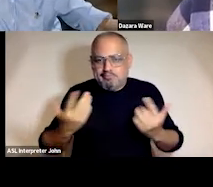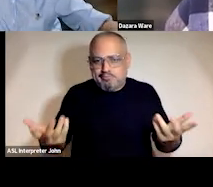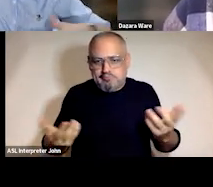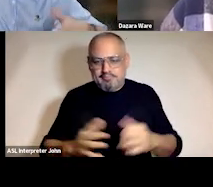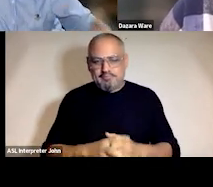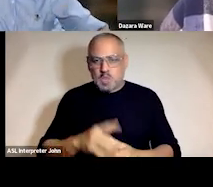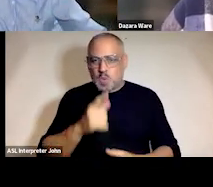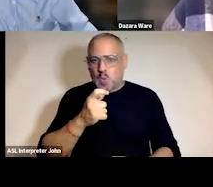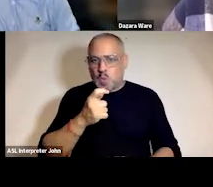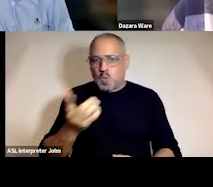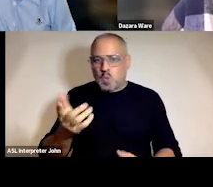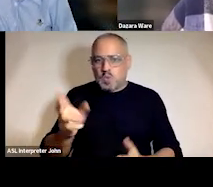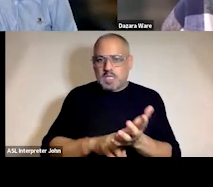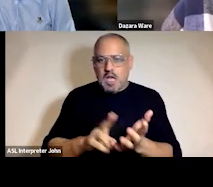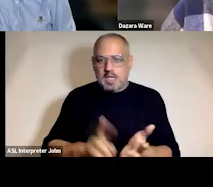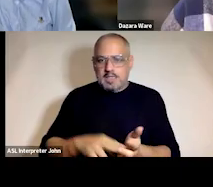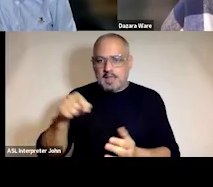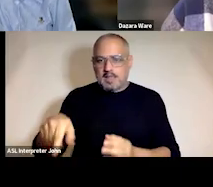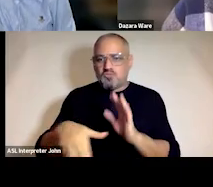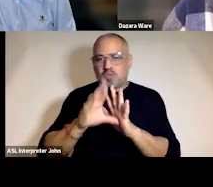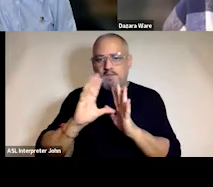who is logged into this review session.